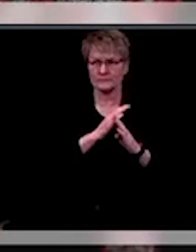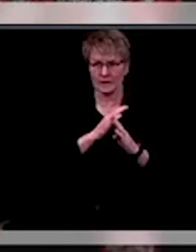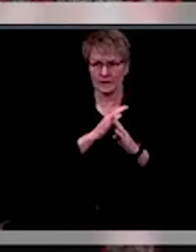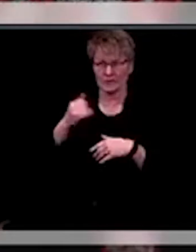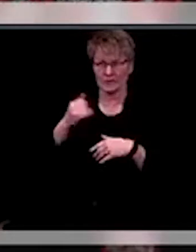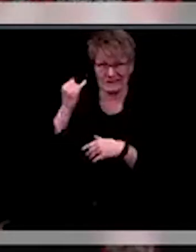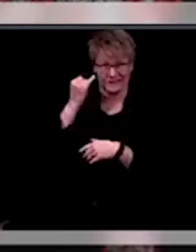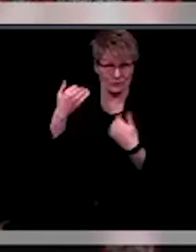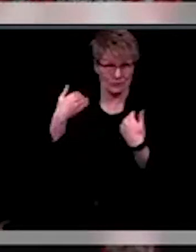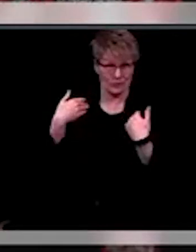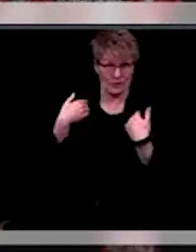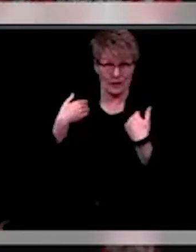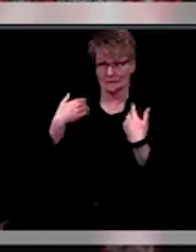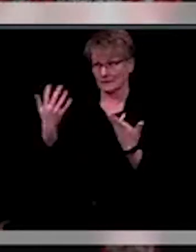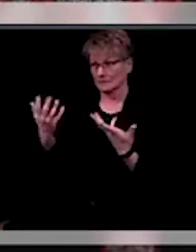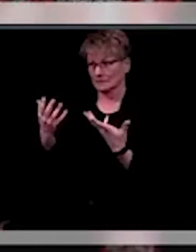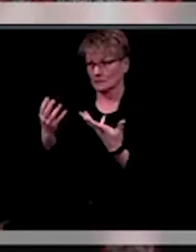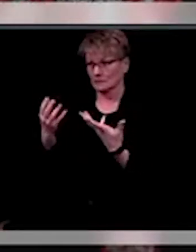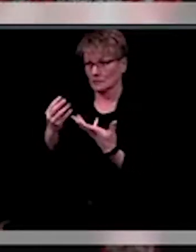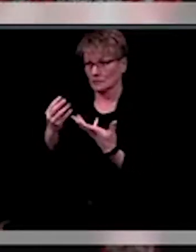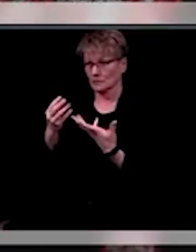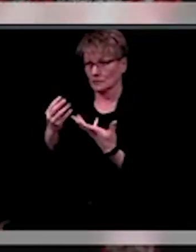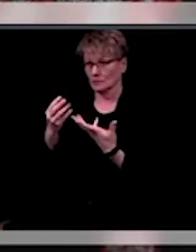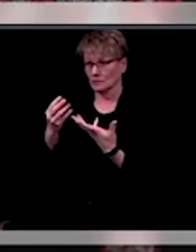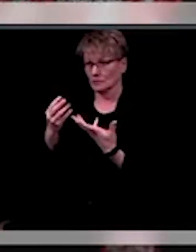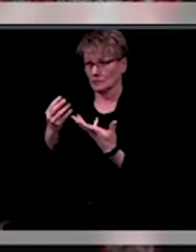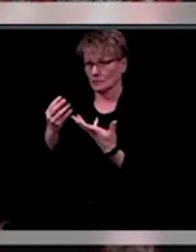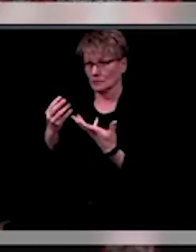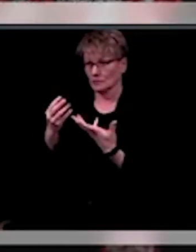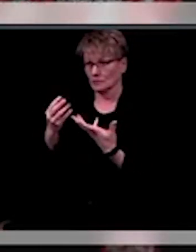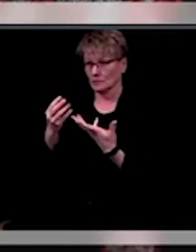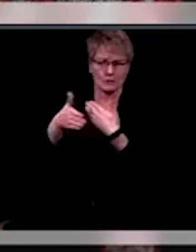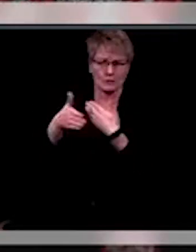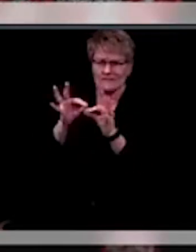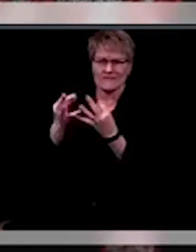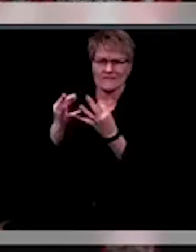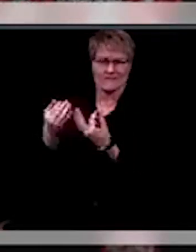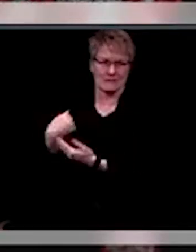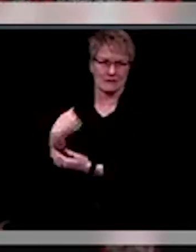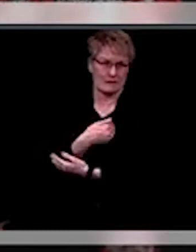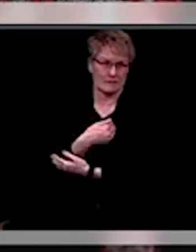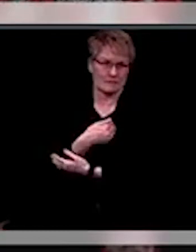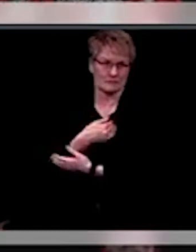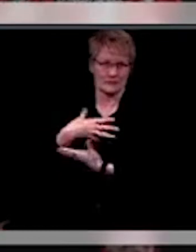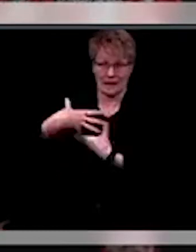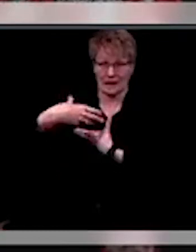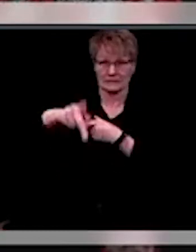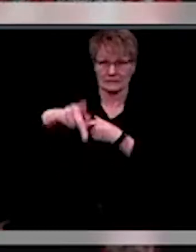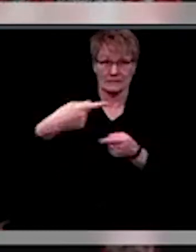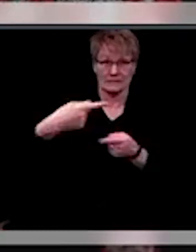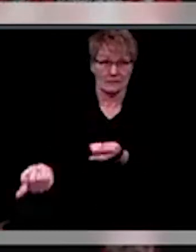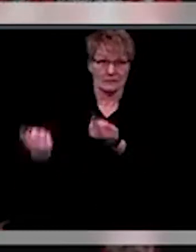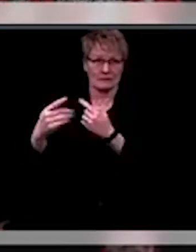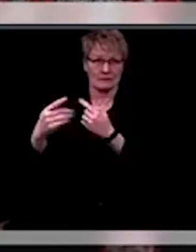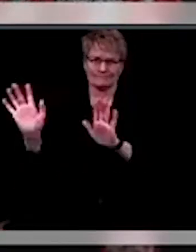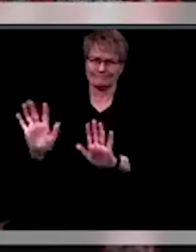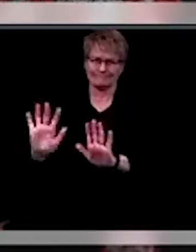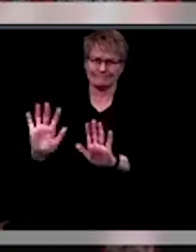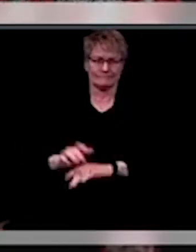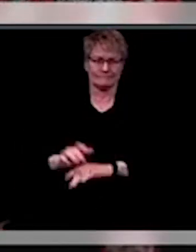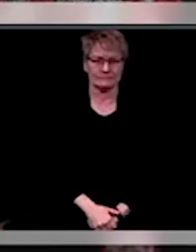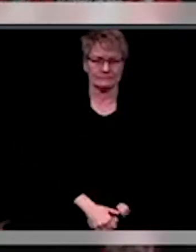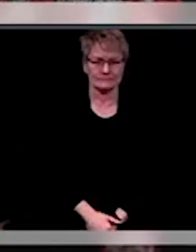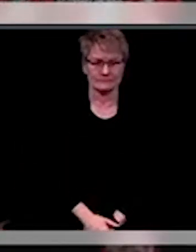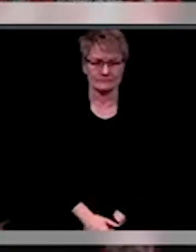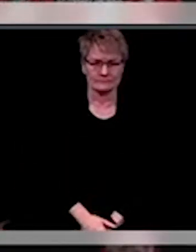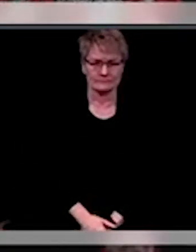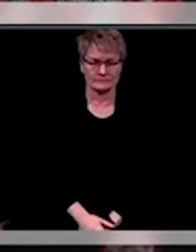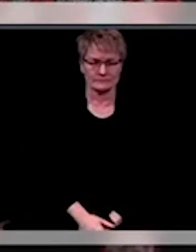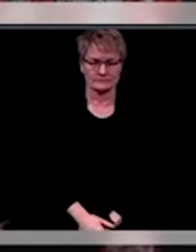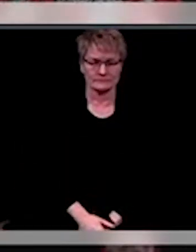members. In addition to schools, we're seeing more cases in various settings of congregate living,